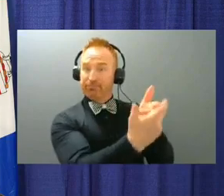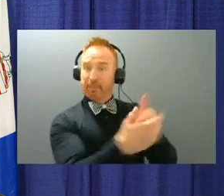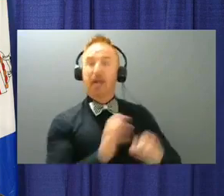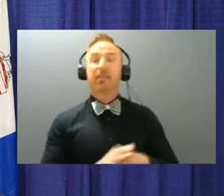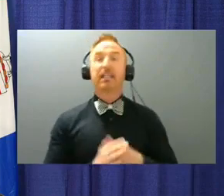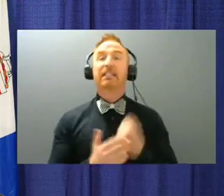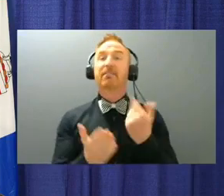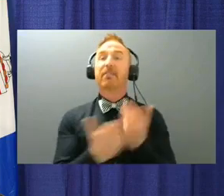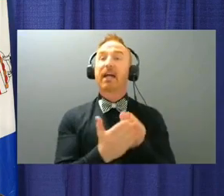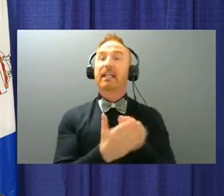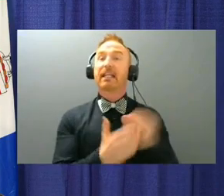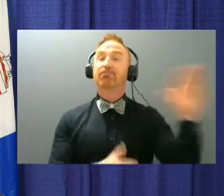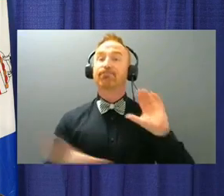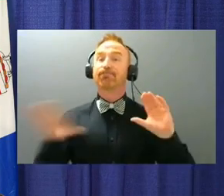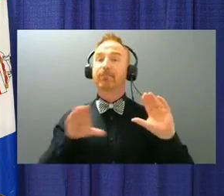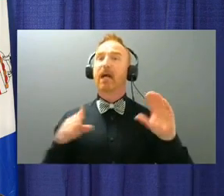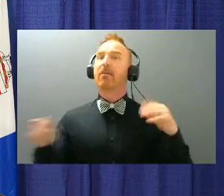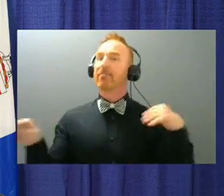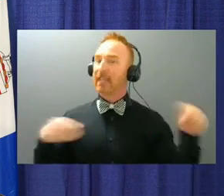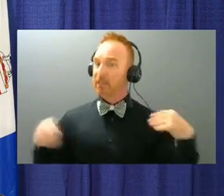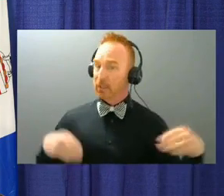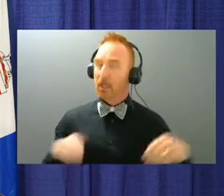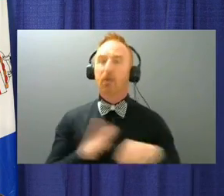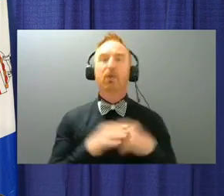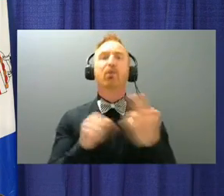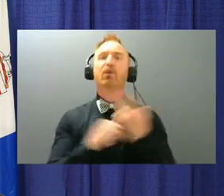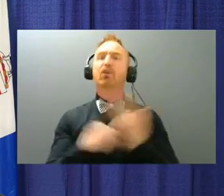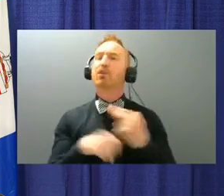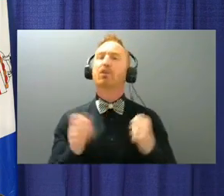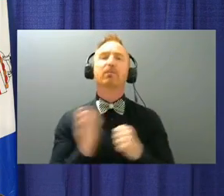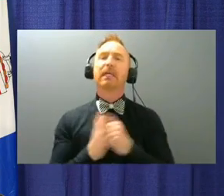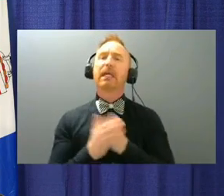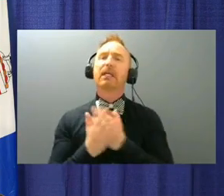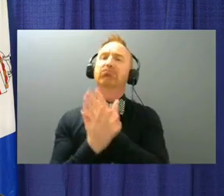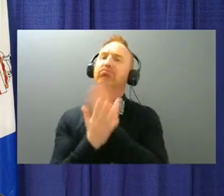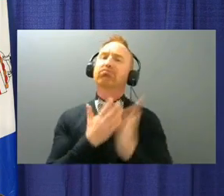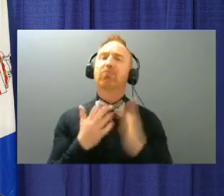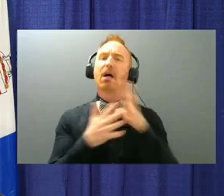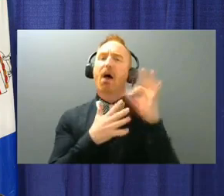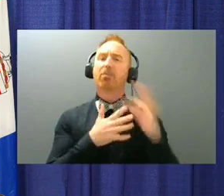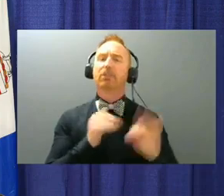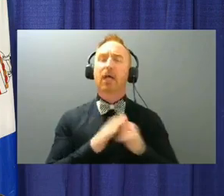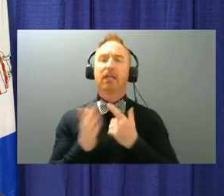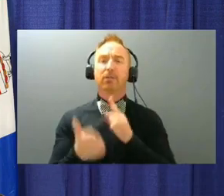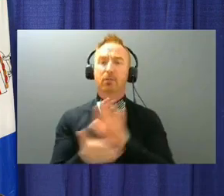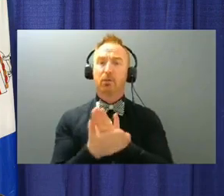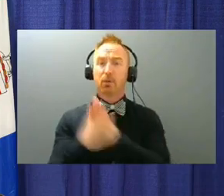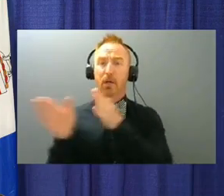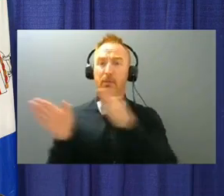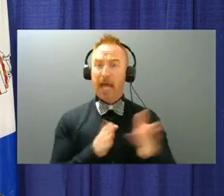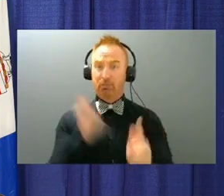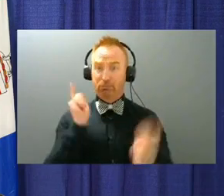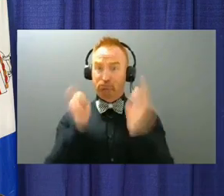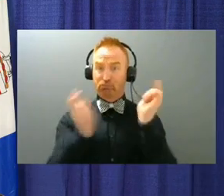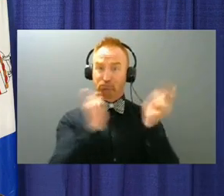will be using it in a variety of different ways as school plans are changed and adapted in response to the current health